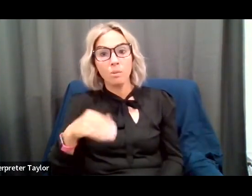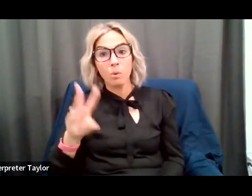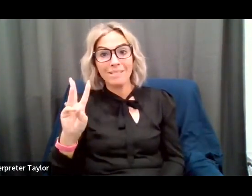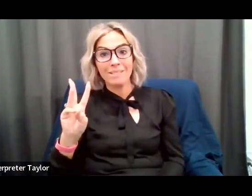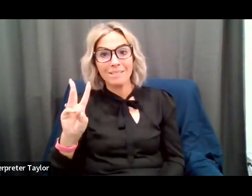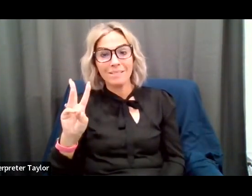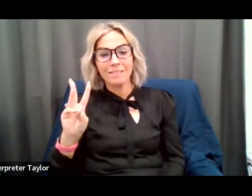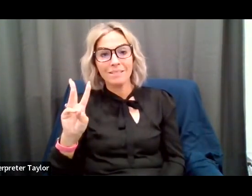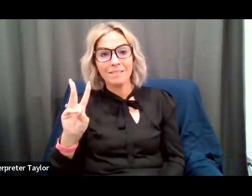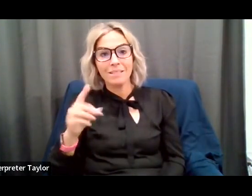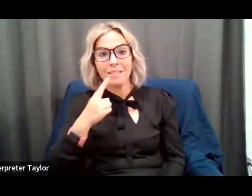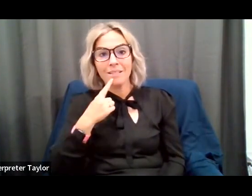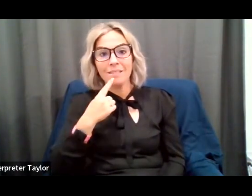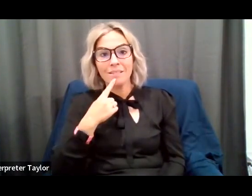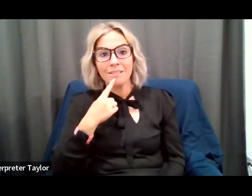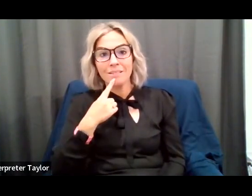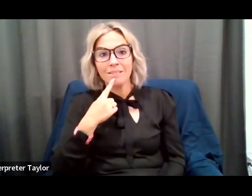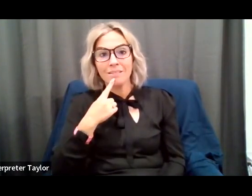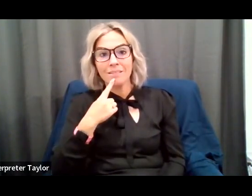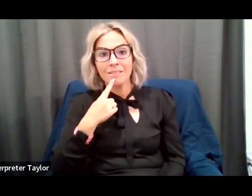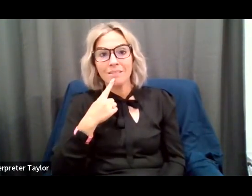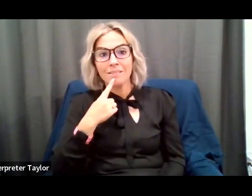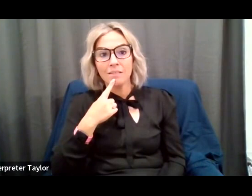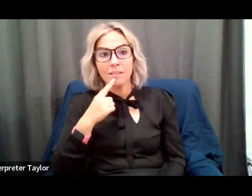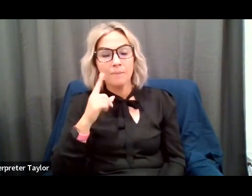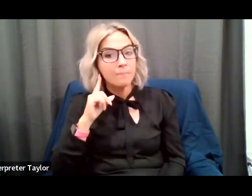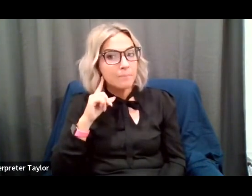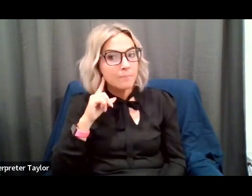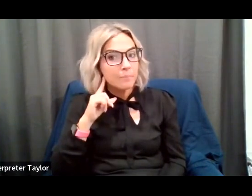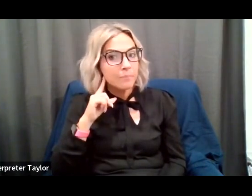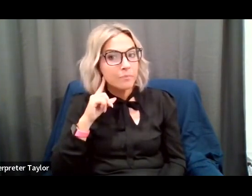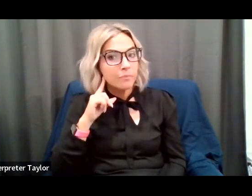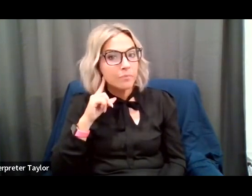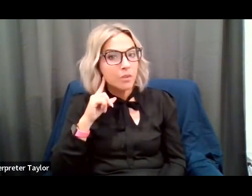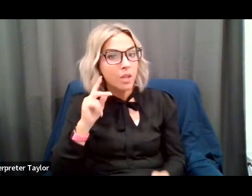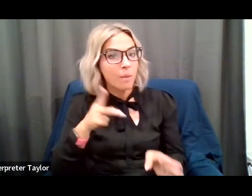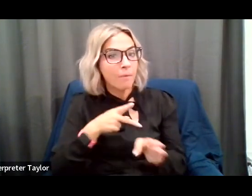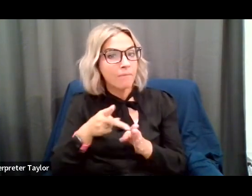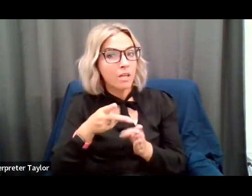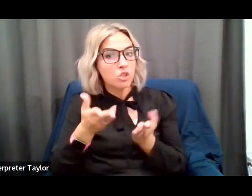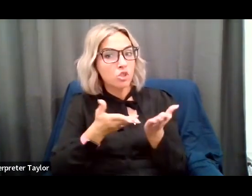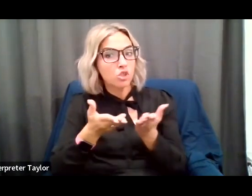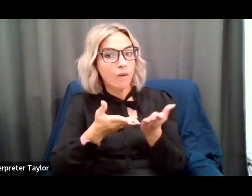it says that, uh, on the Professional Services Agreement,